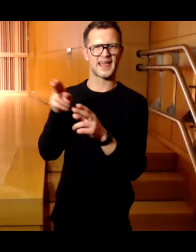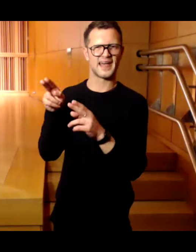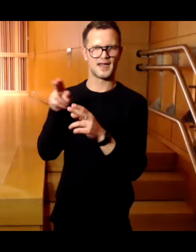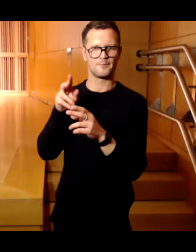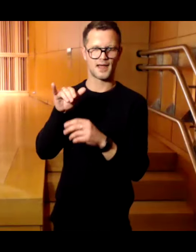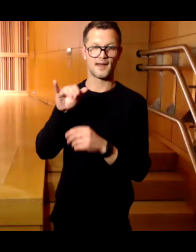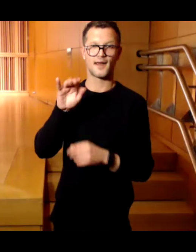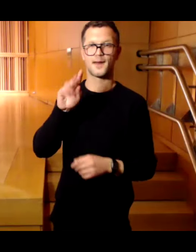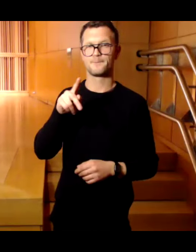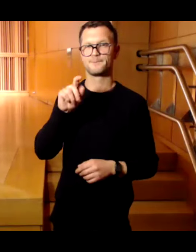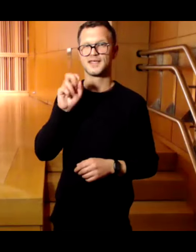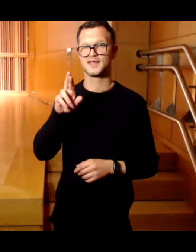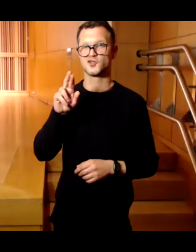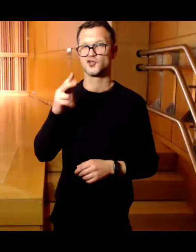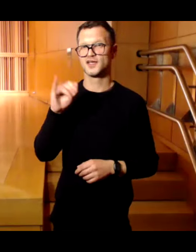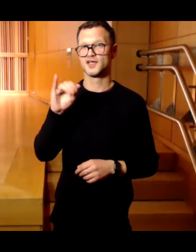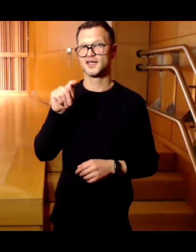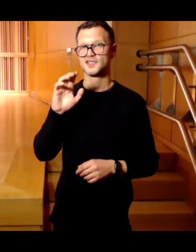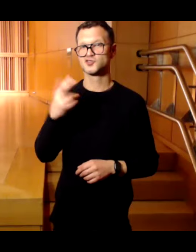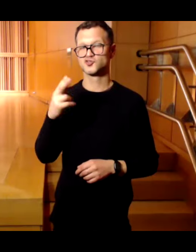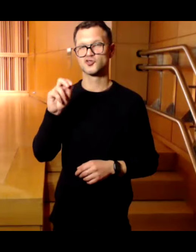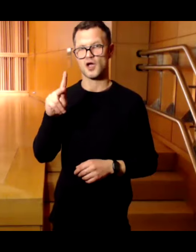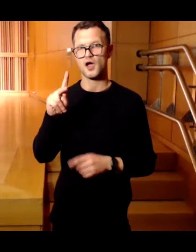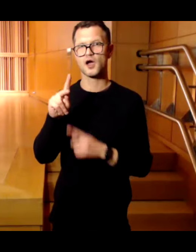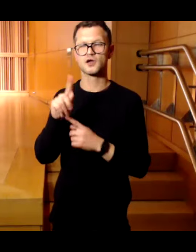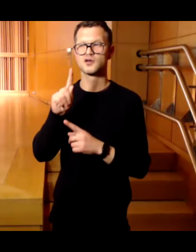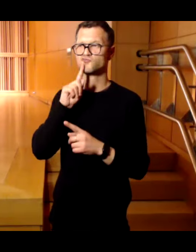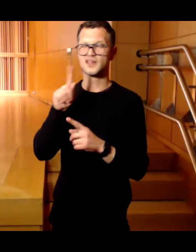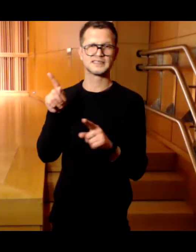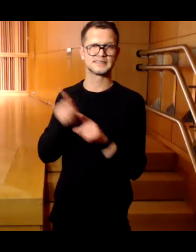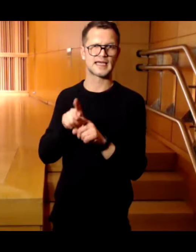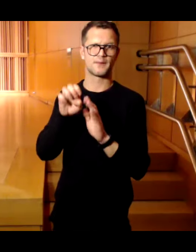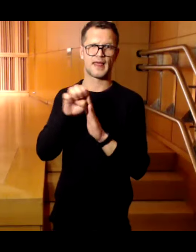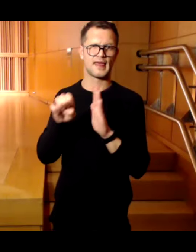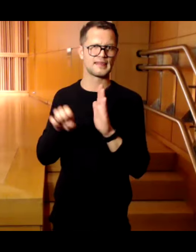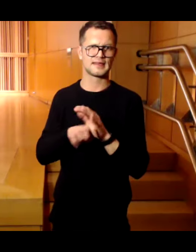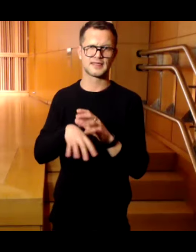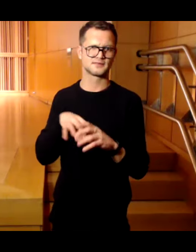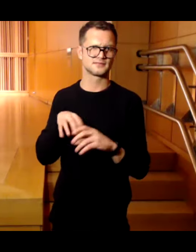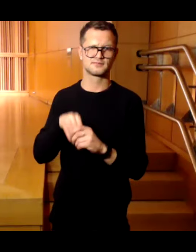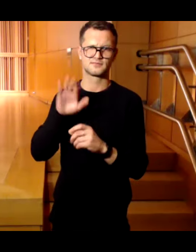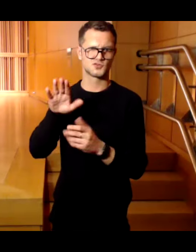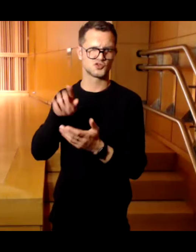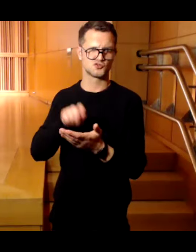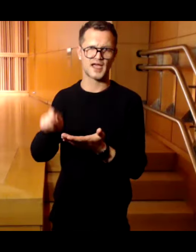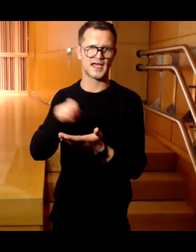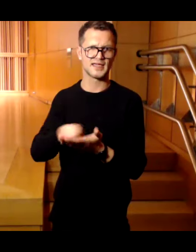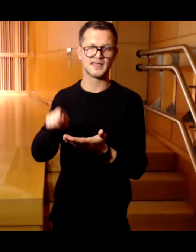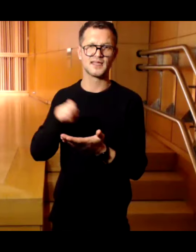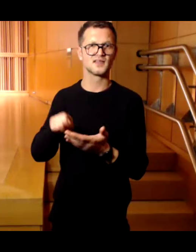Her public and intellect institutional work share the same ethic that runs through her scholarship, a refusal to separate study from struggle.